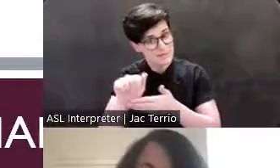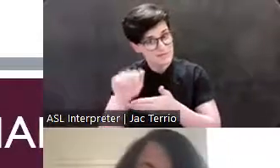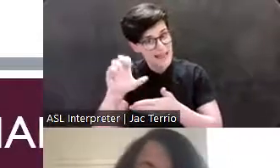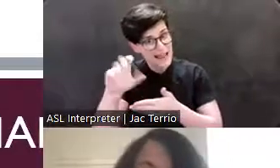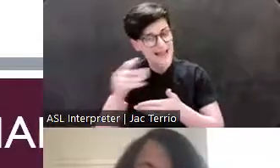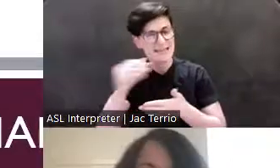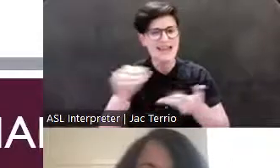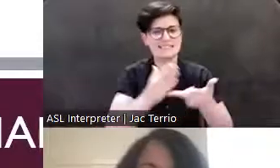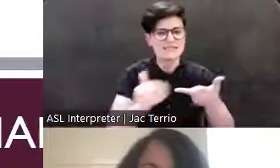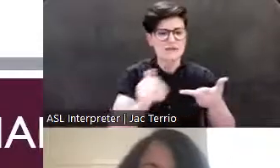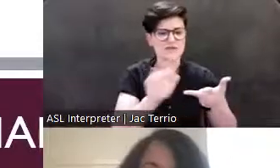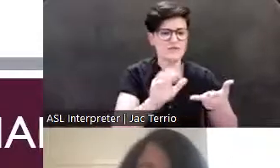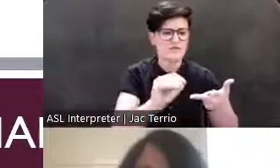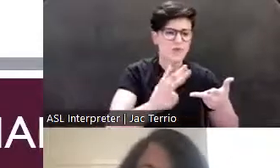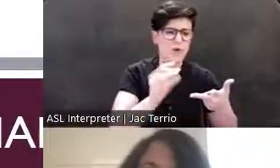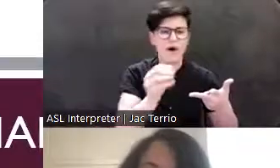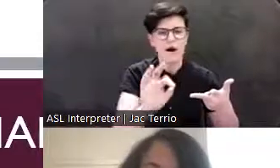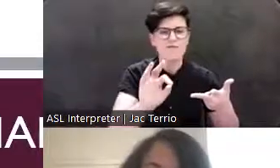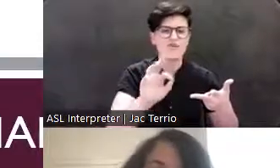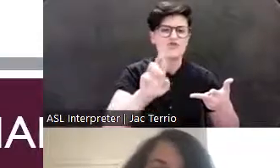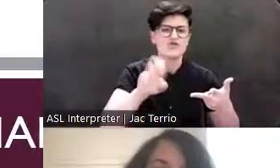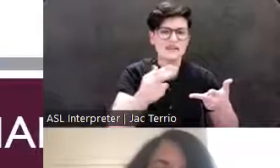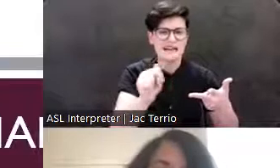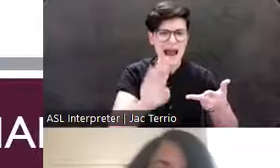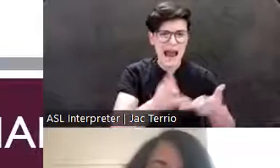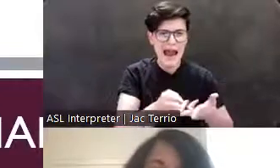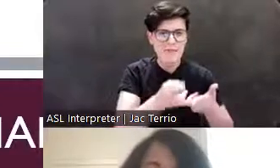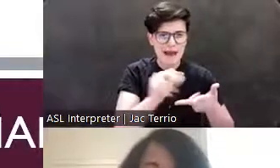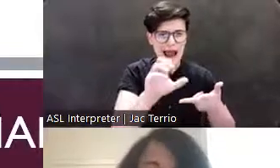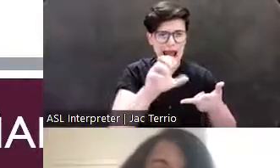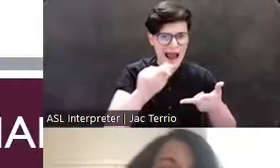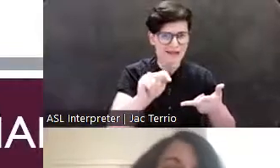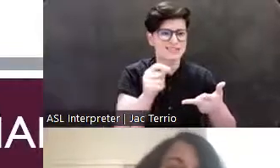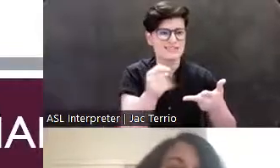act of 1973. Are similar but a bit different.